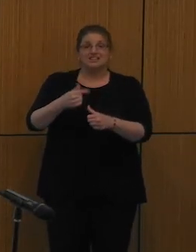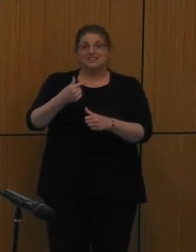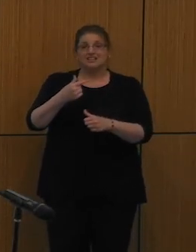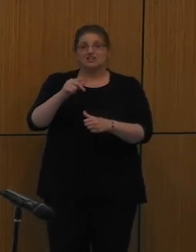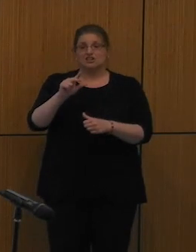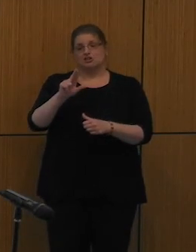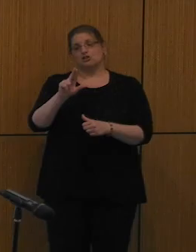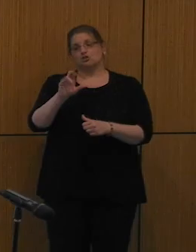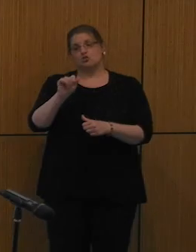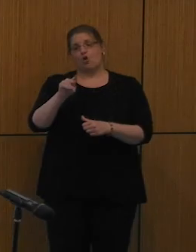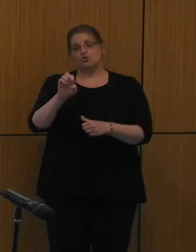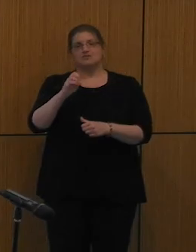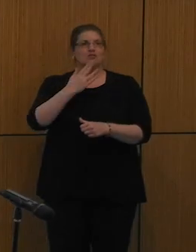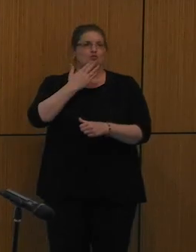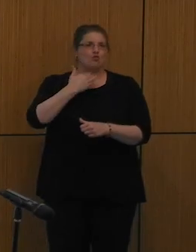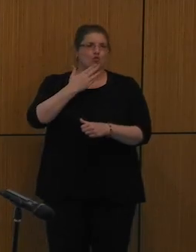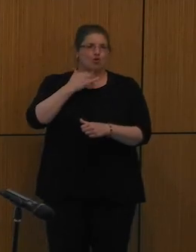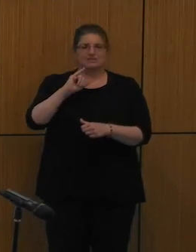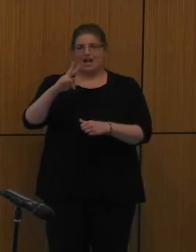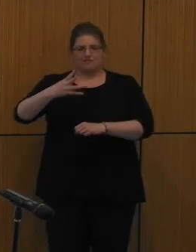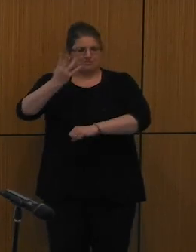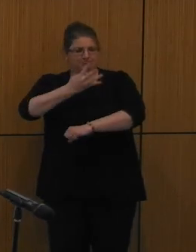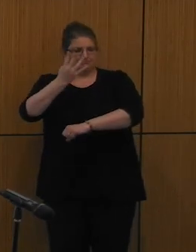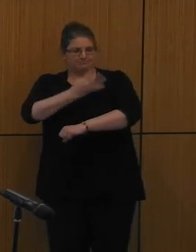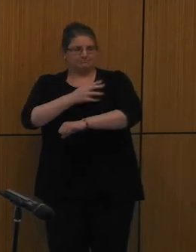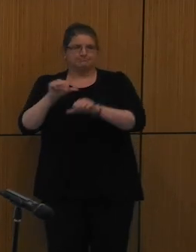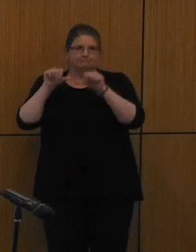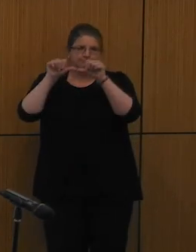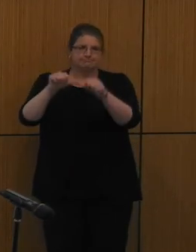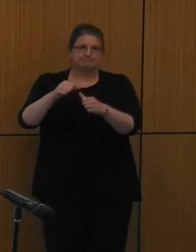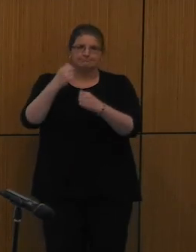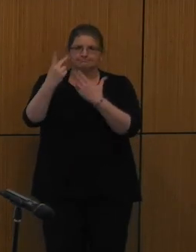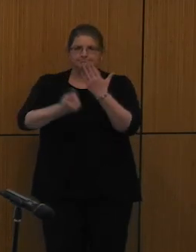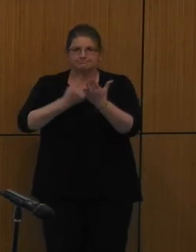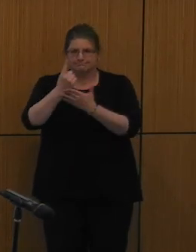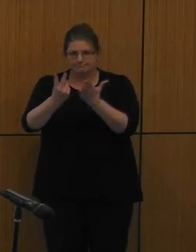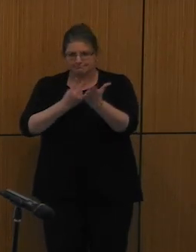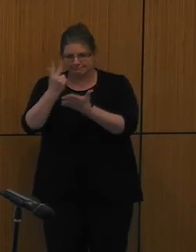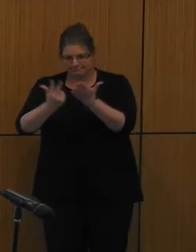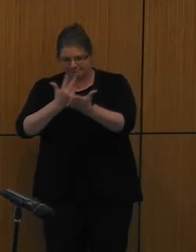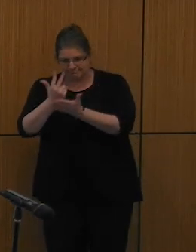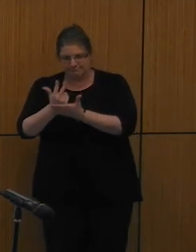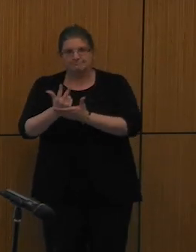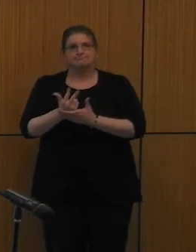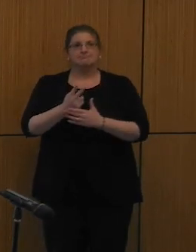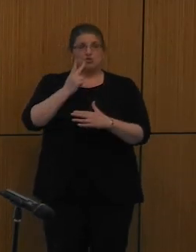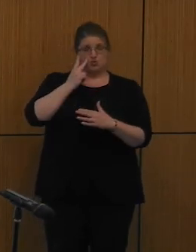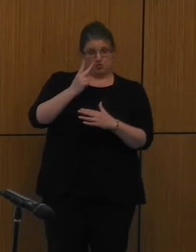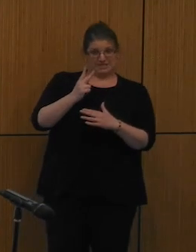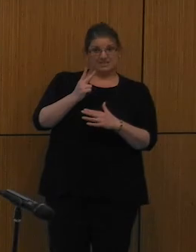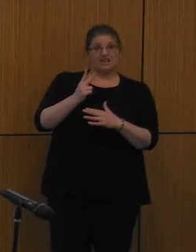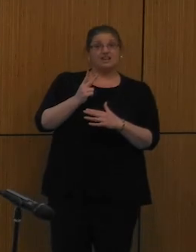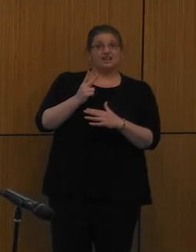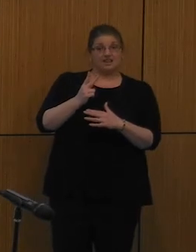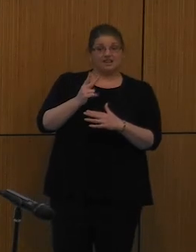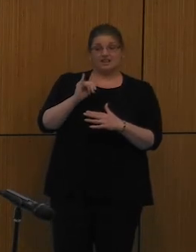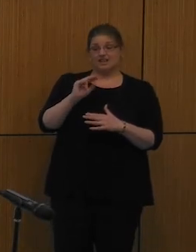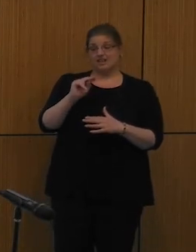And so even in a continuous, intake of glucose, you see that the insulin is going to oscillate.